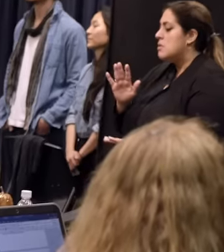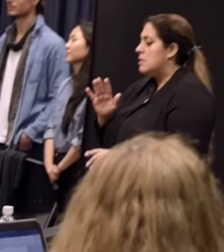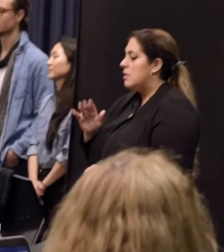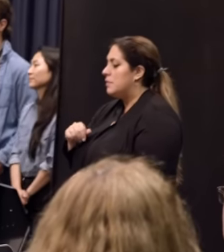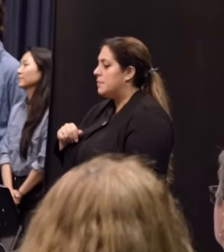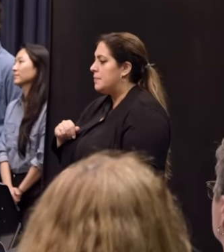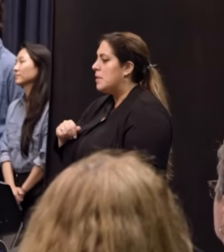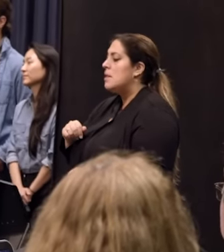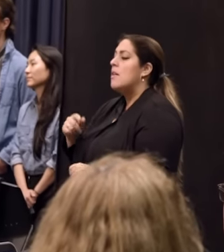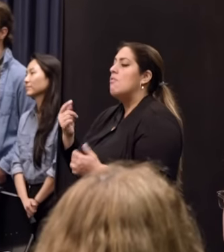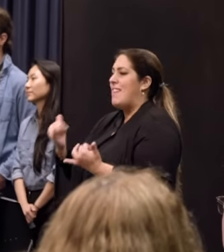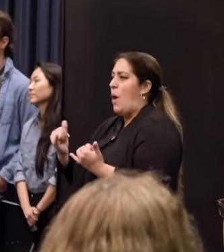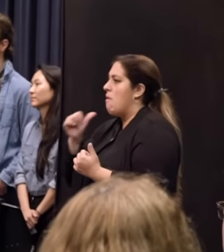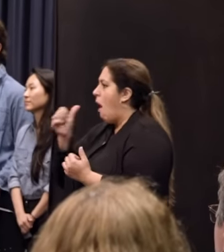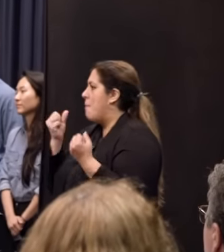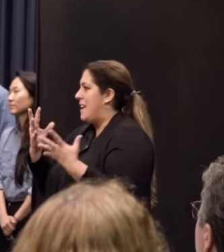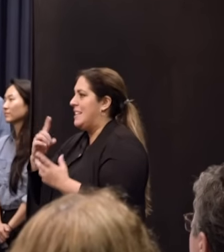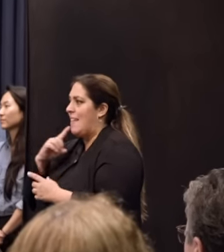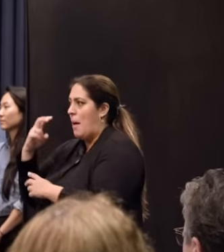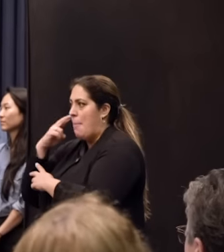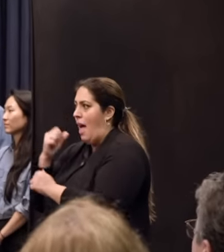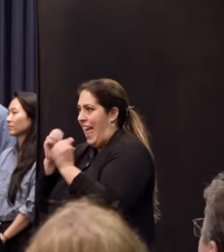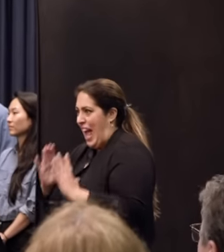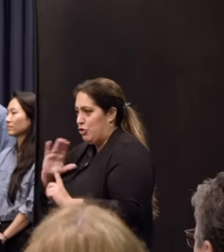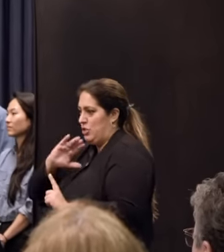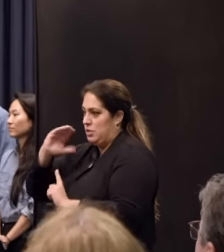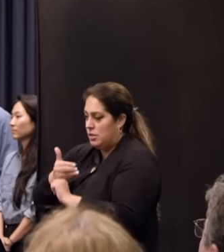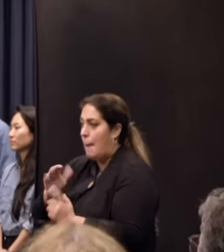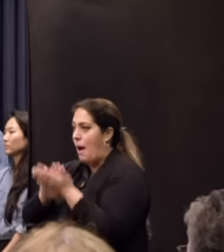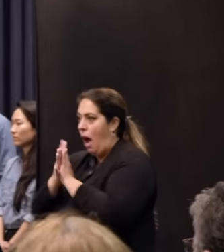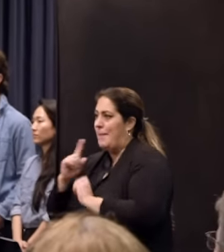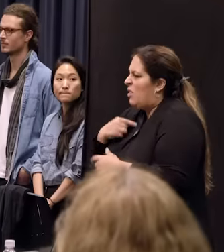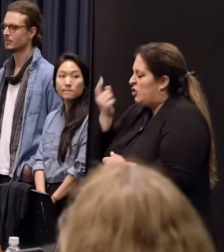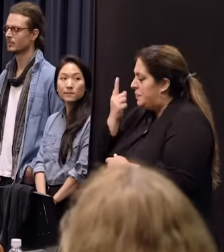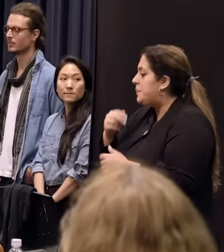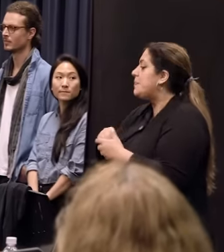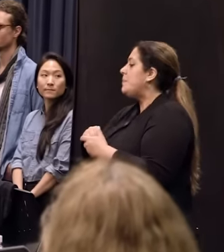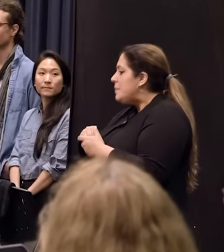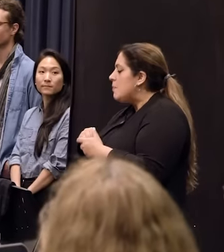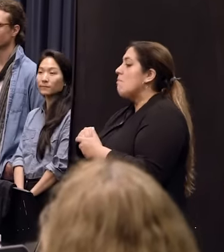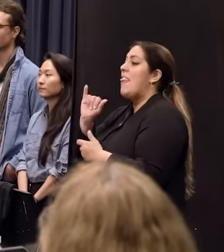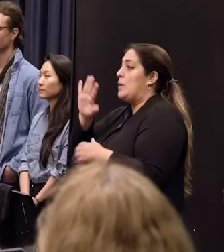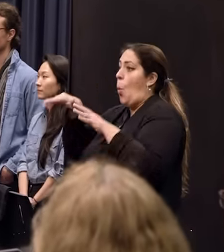There are not DeafBlind actors portraying DeafBlind characters in the media. That's the whole reason we're standing here today.